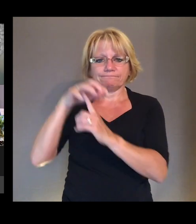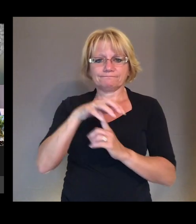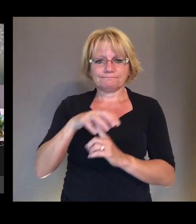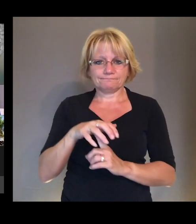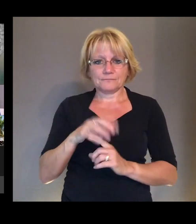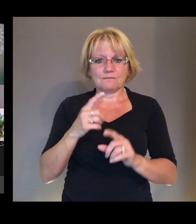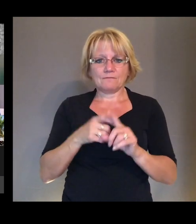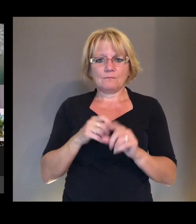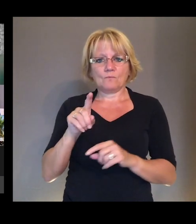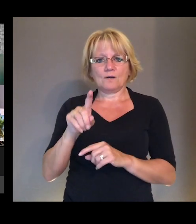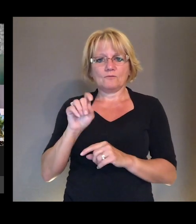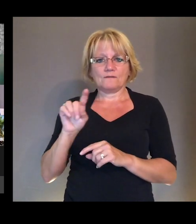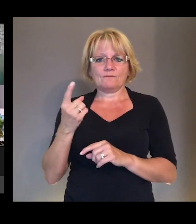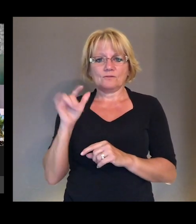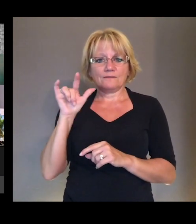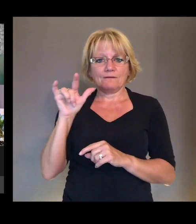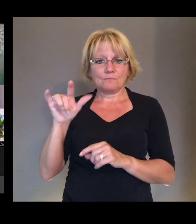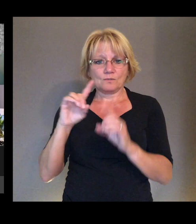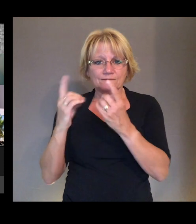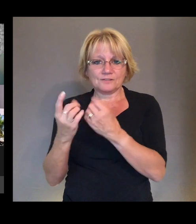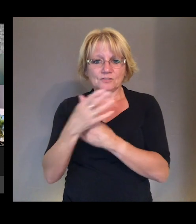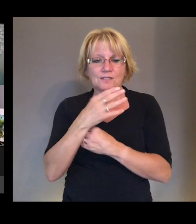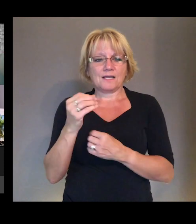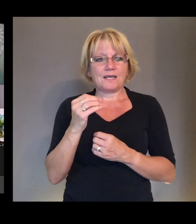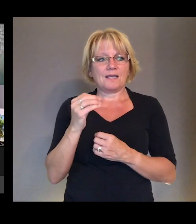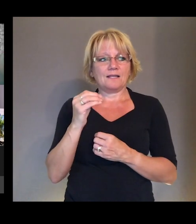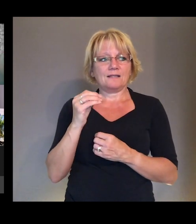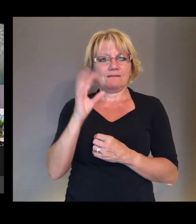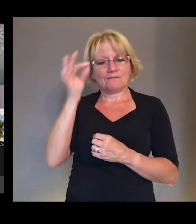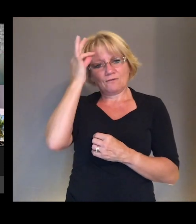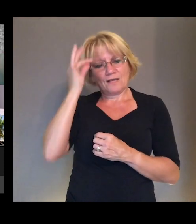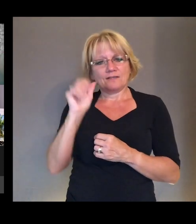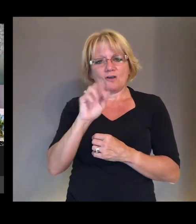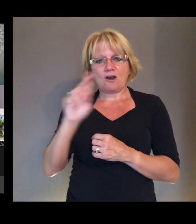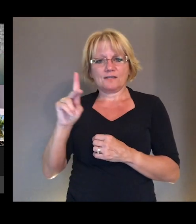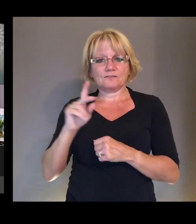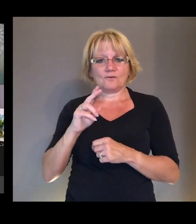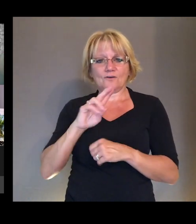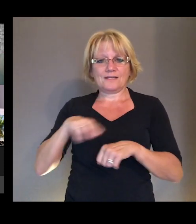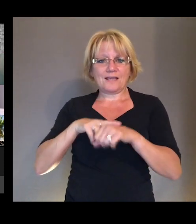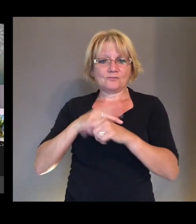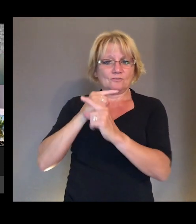from the a hundred and 1st Airborne Division and Federalize Arkansas National Guard